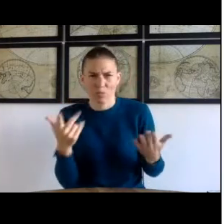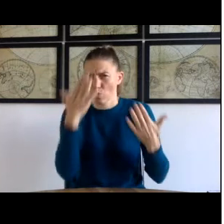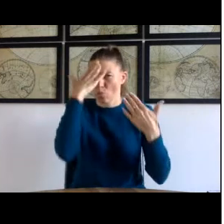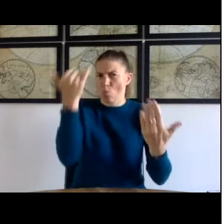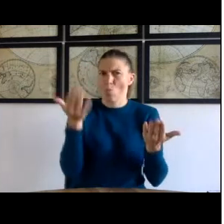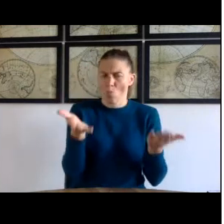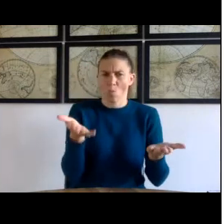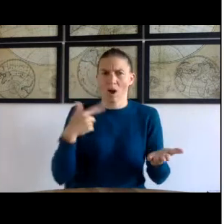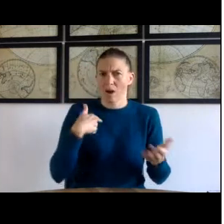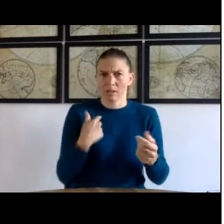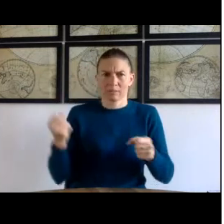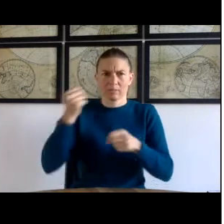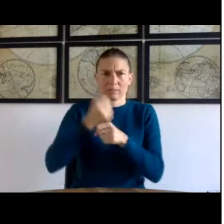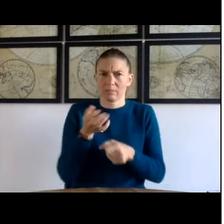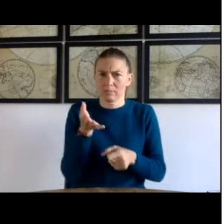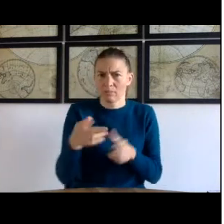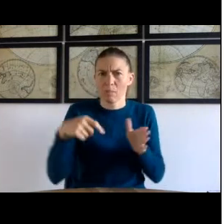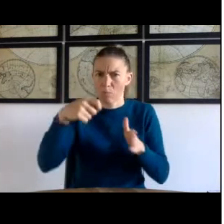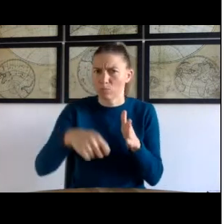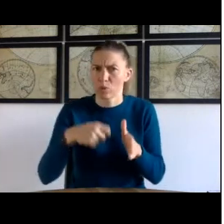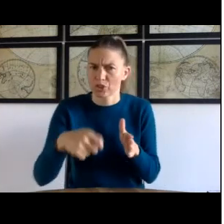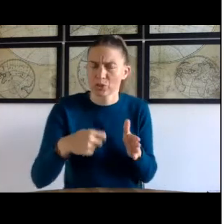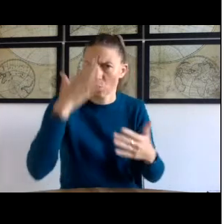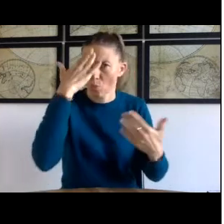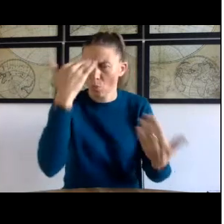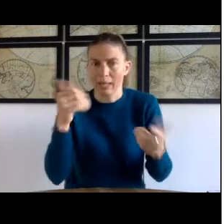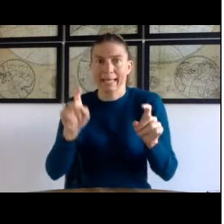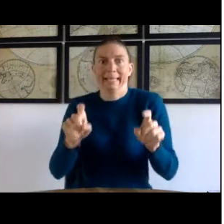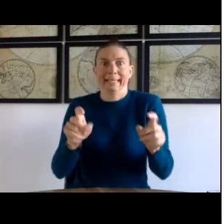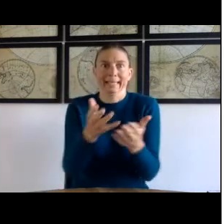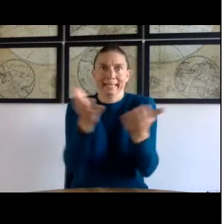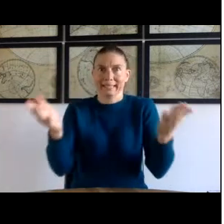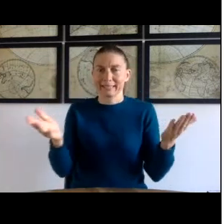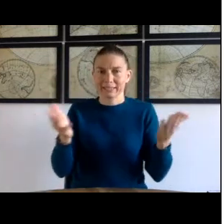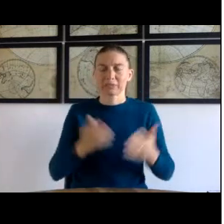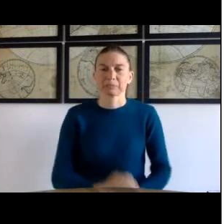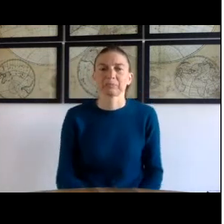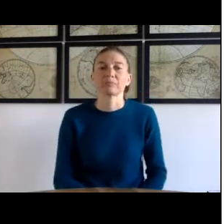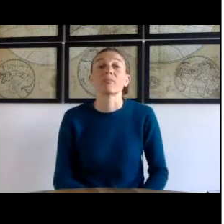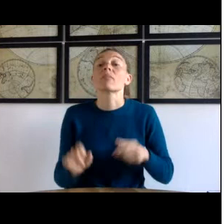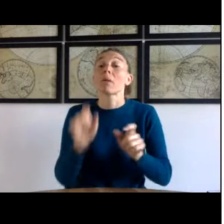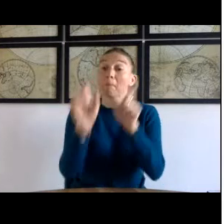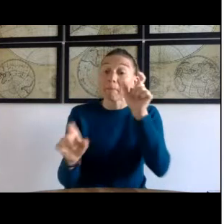Why are we doing projects like this one? Including and involving persons with disabilities